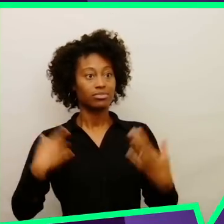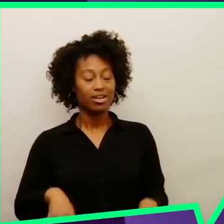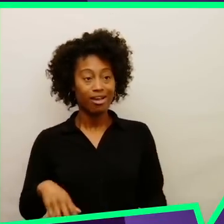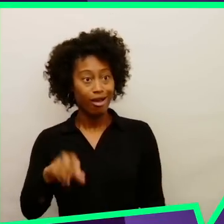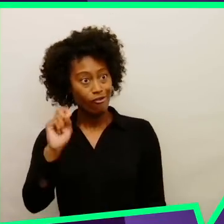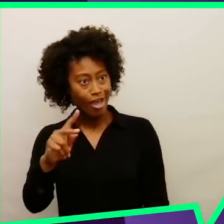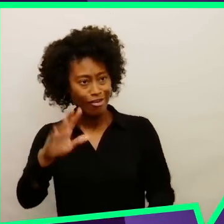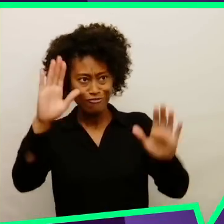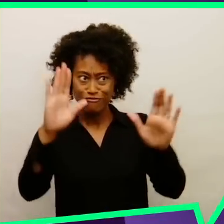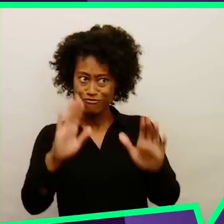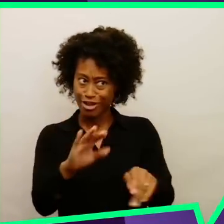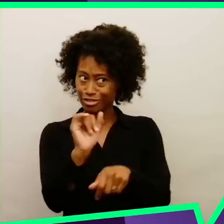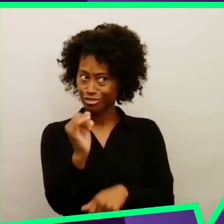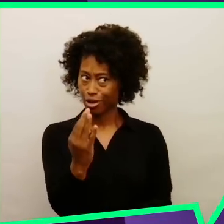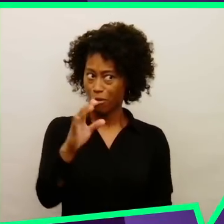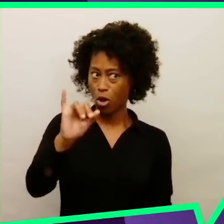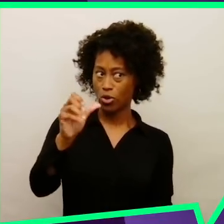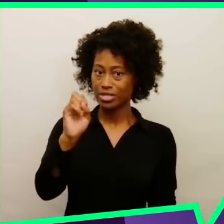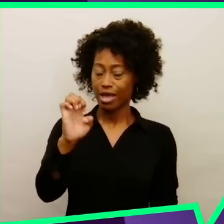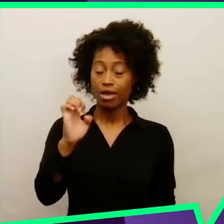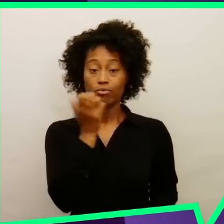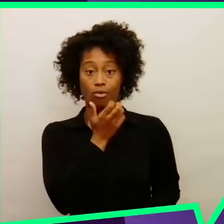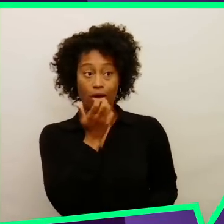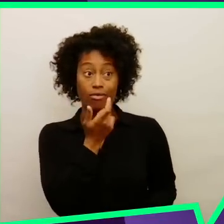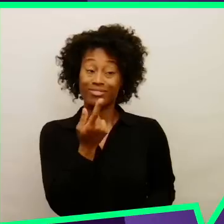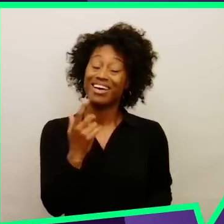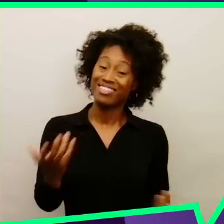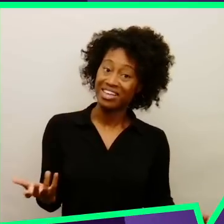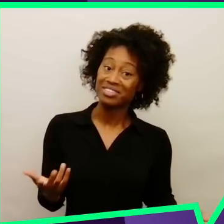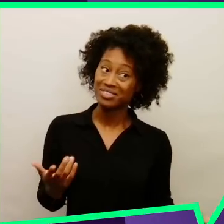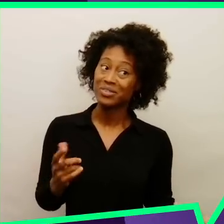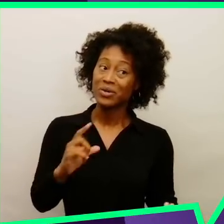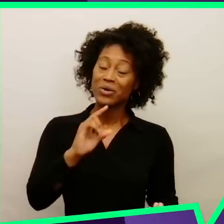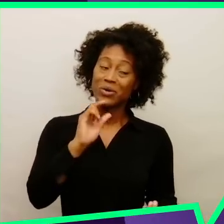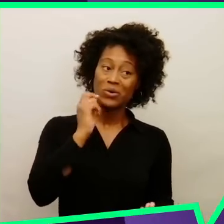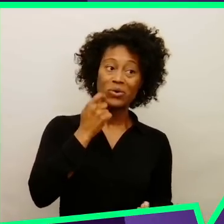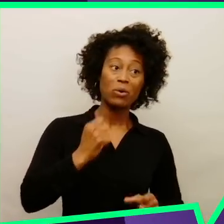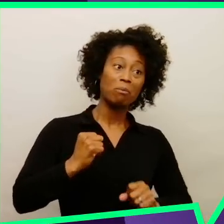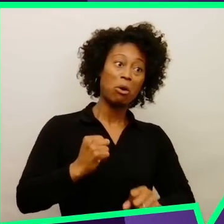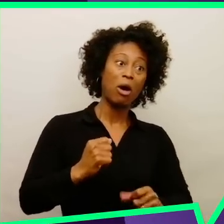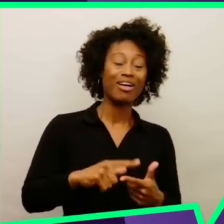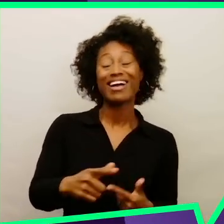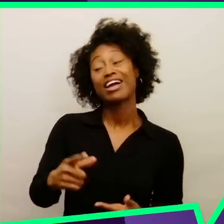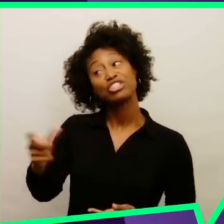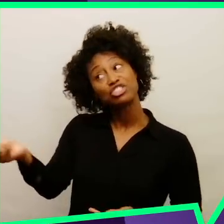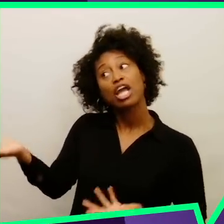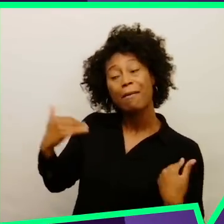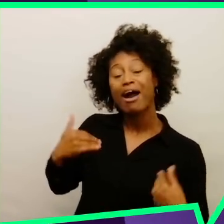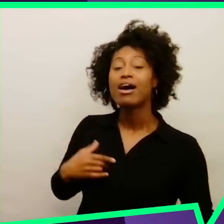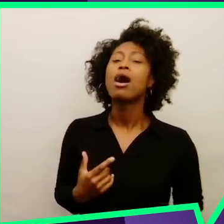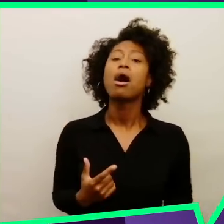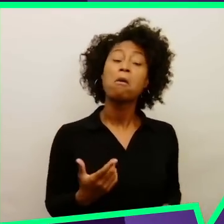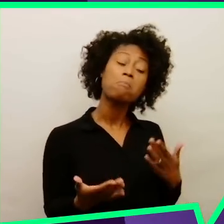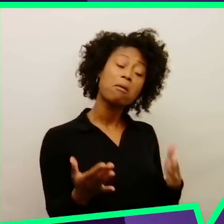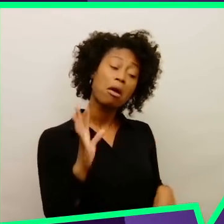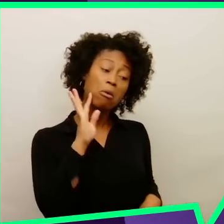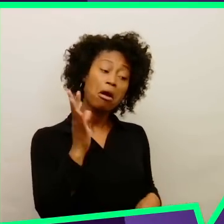My gosh, that is going to be-- it's going to be a deep pull. I appreciate that. That's excellent. Yeah, you should come out. You know what? Maybe I will and maybe I will.